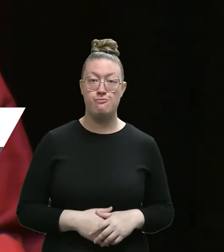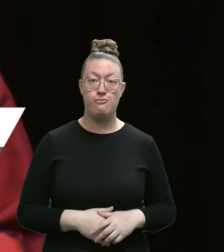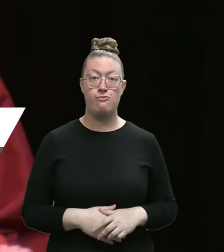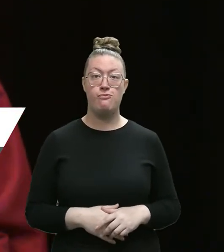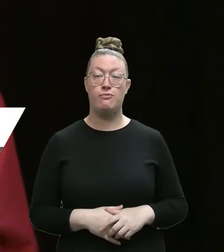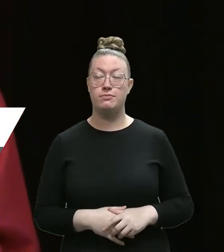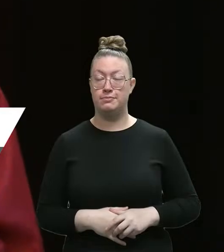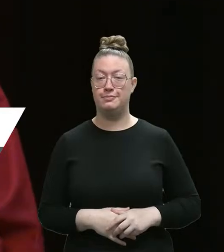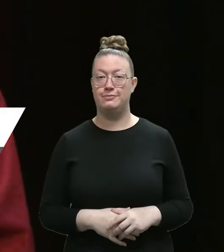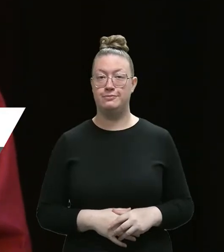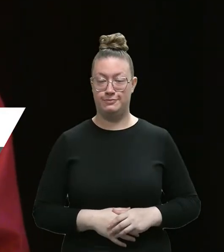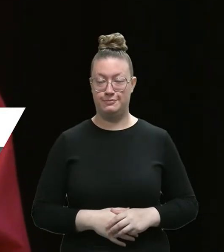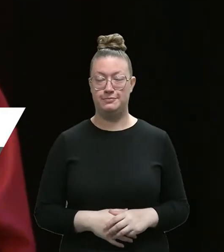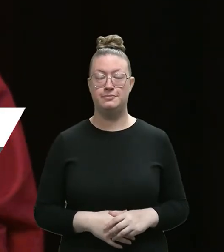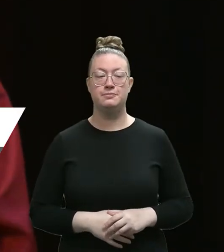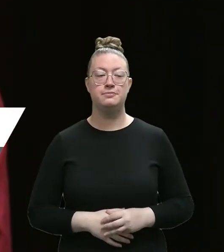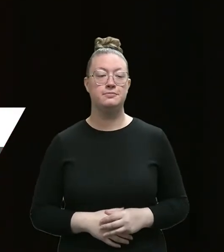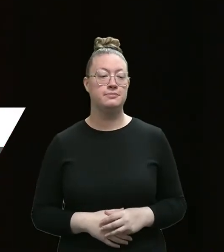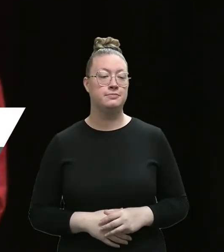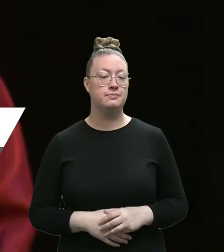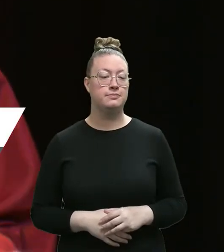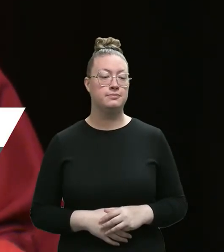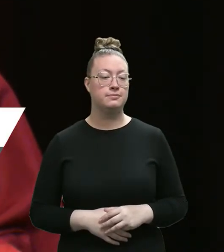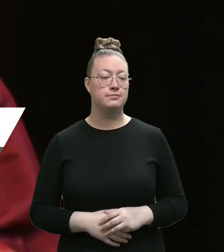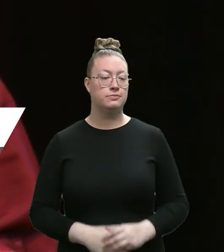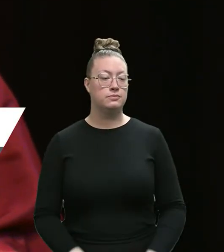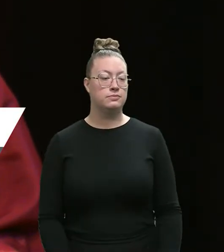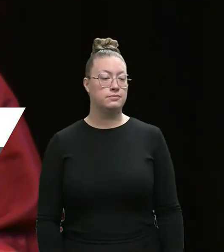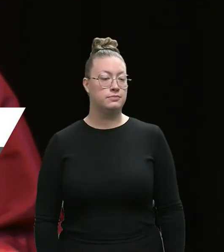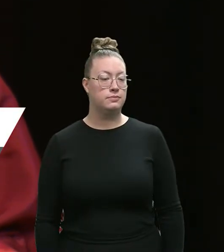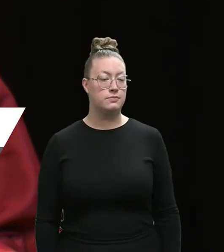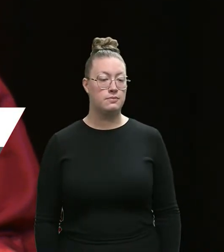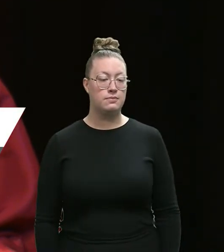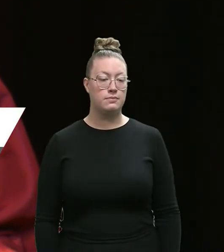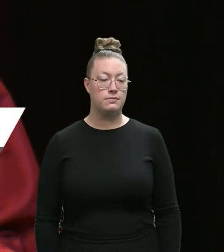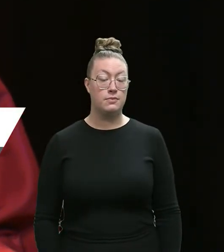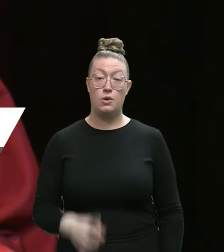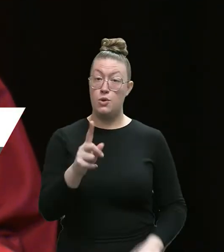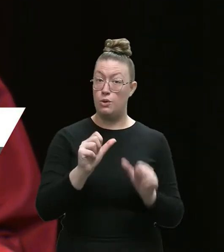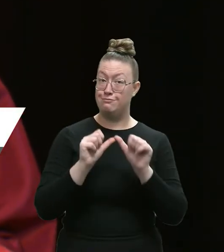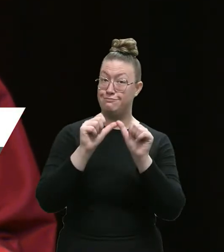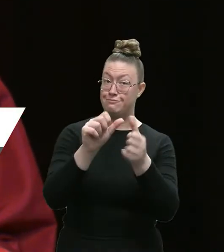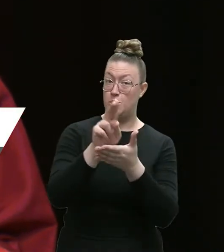I spent with my mother for anything in the world. They both highlighted how proud they were of me and all of my achievements,